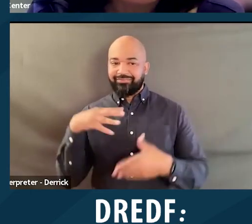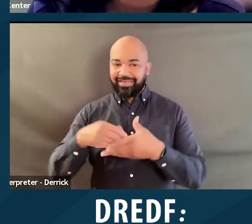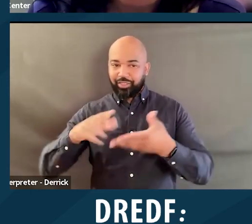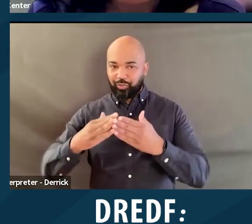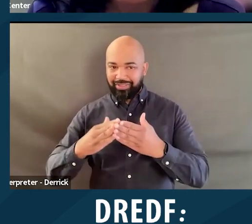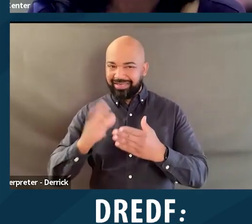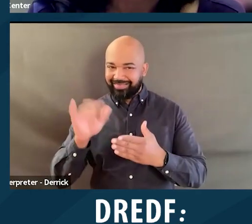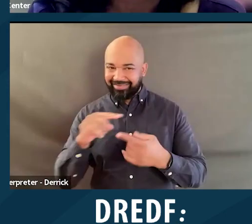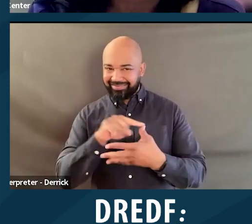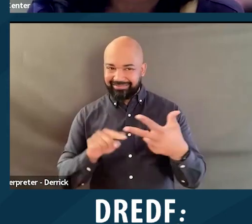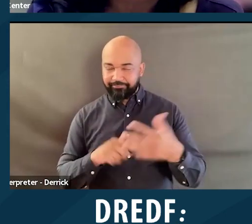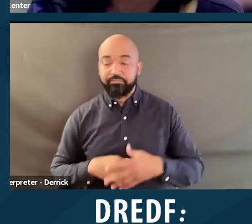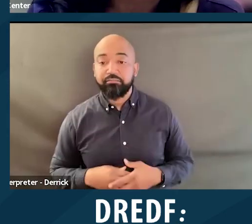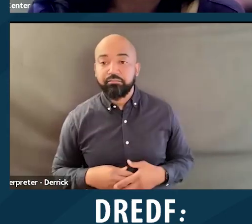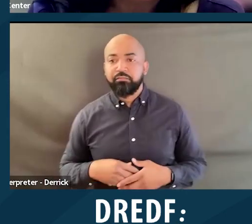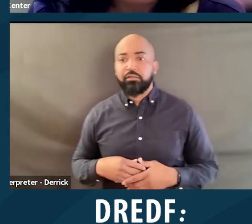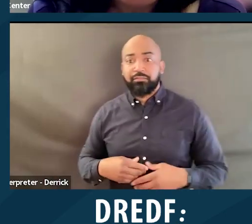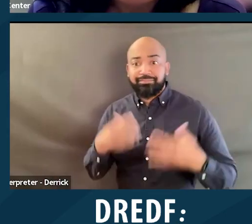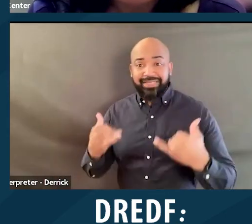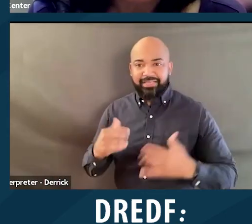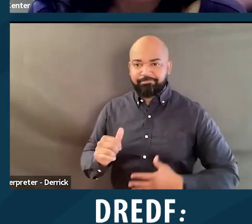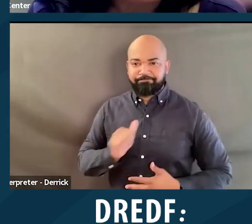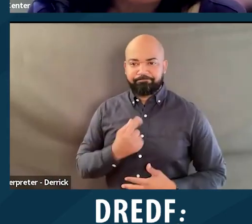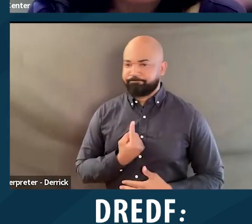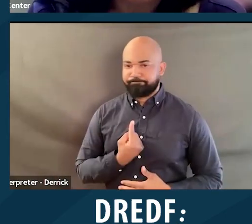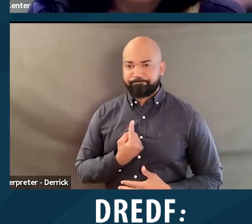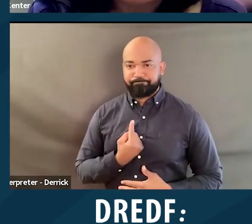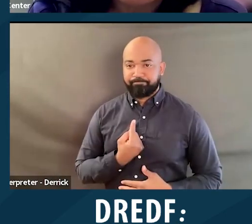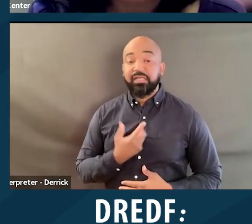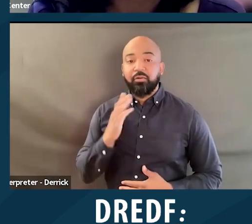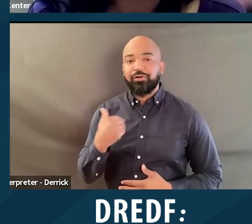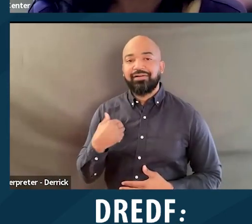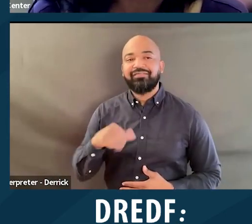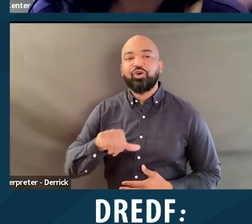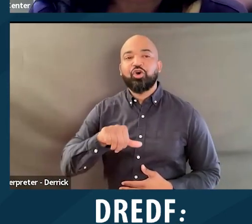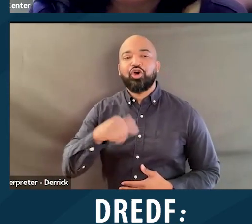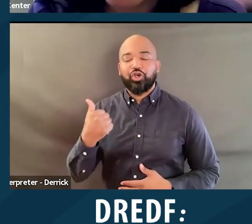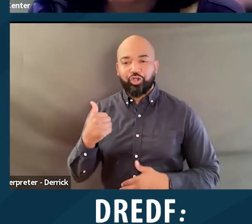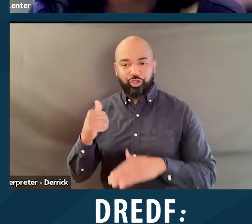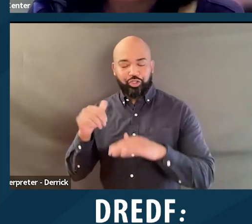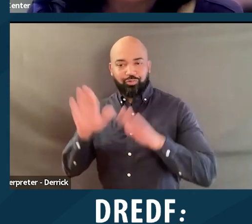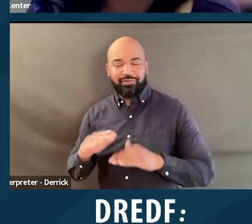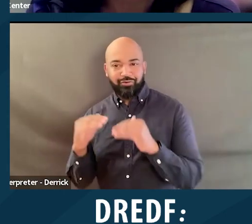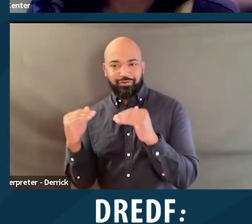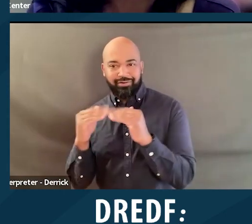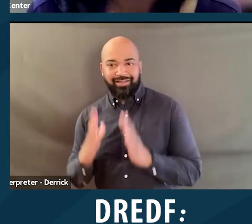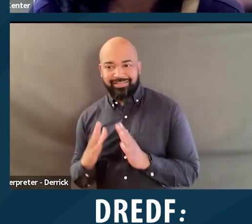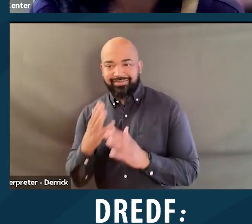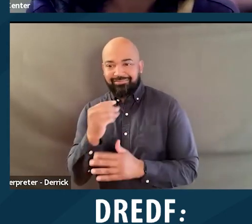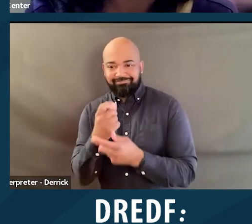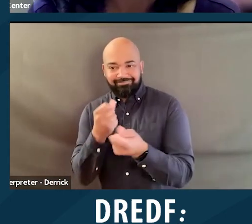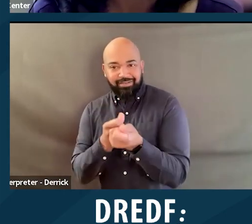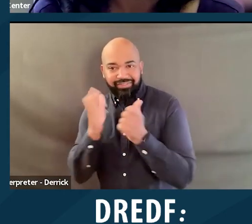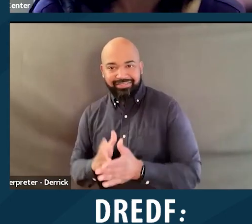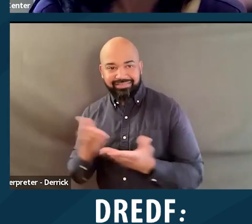HHS Section 504 rules and against Olmstead and the right to live in the community. Next slide.